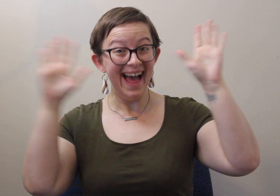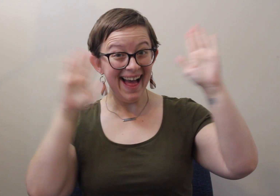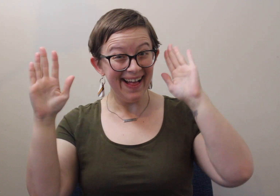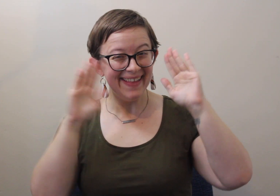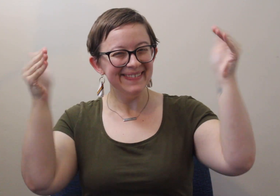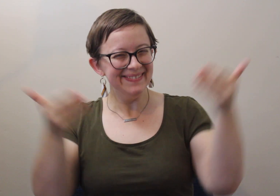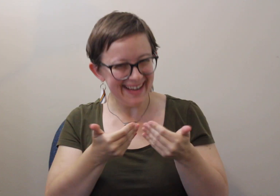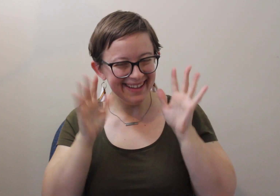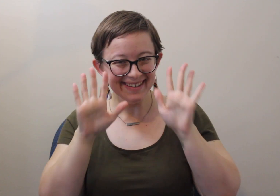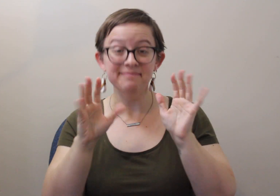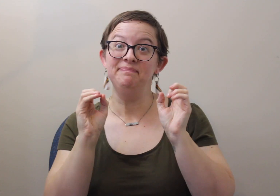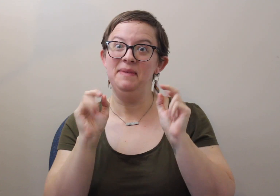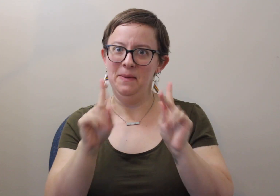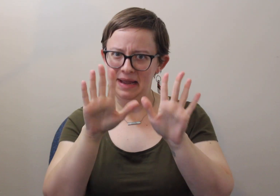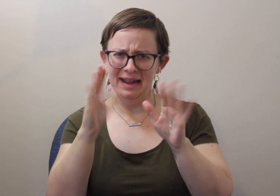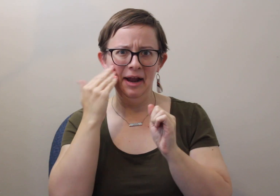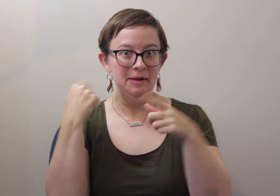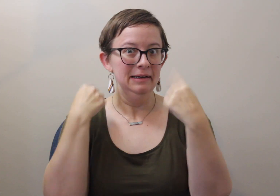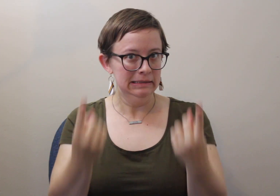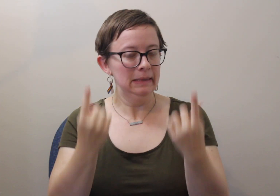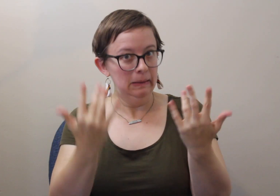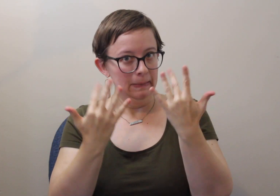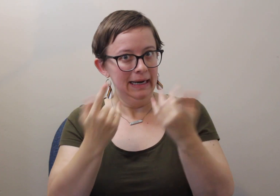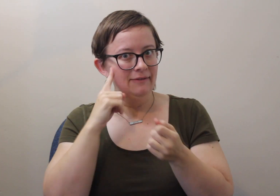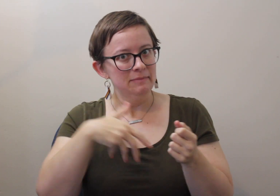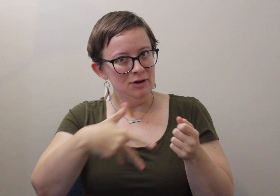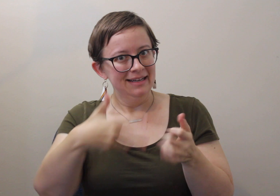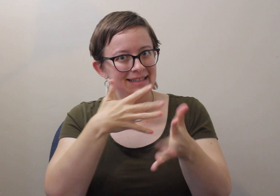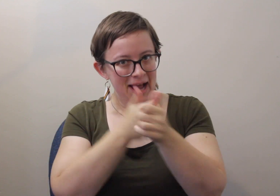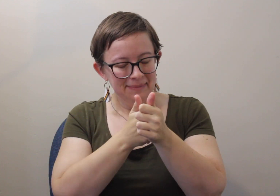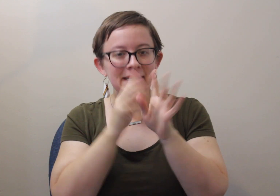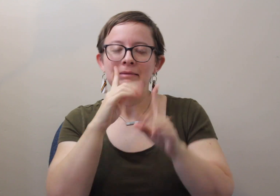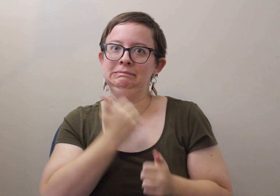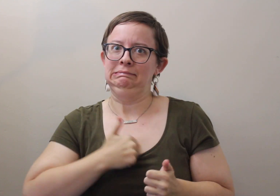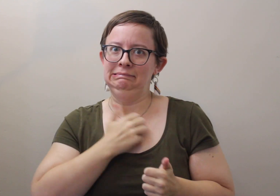Hello, welcome! Okay I know it's been a while and you guys have been waiting for a pregnancy update.